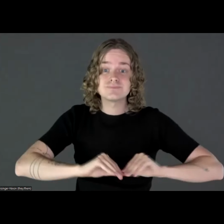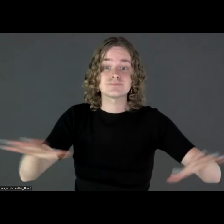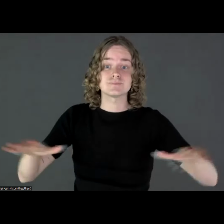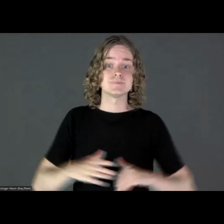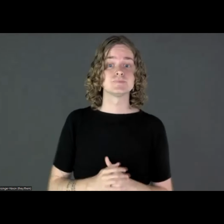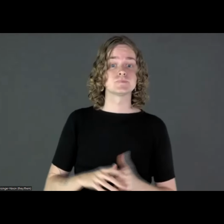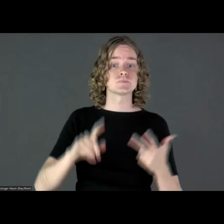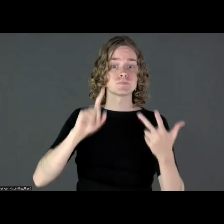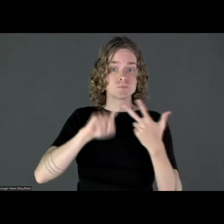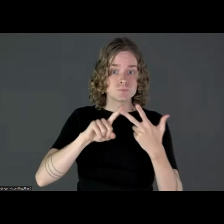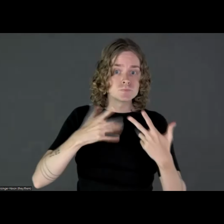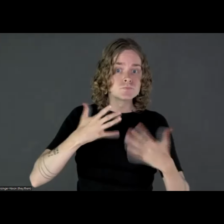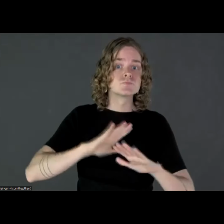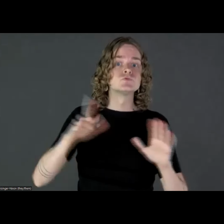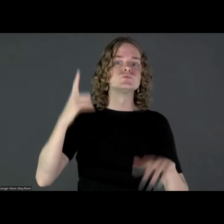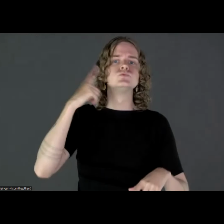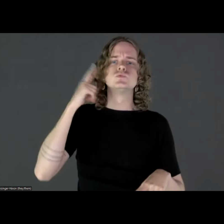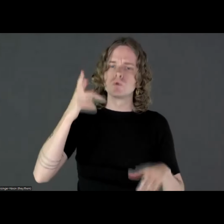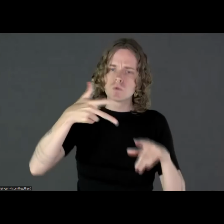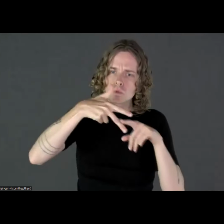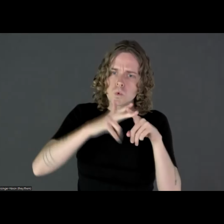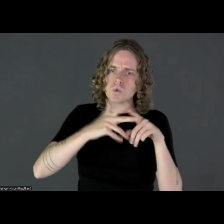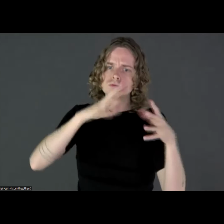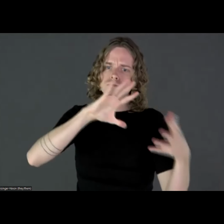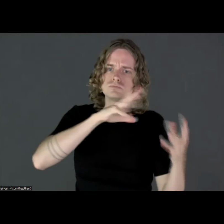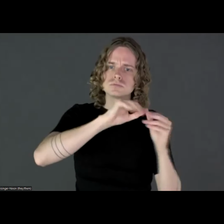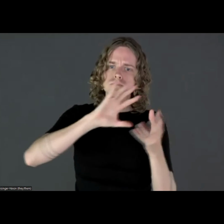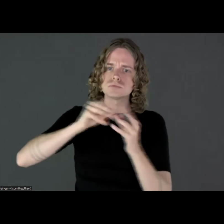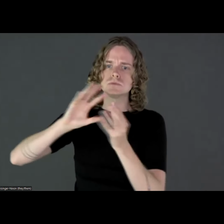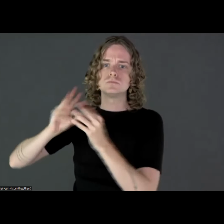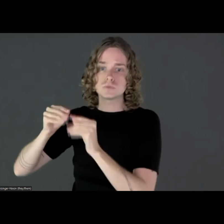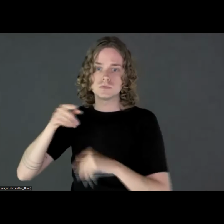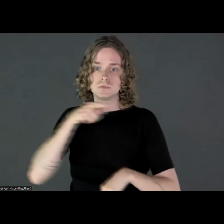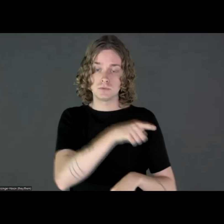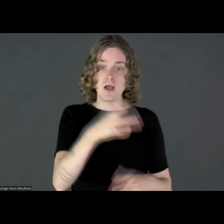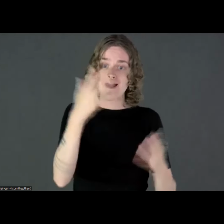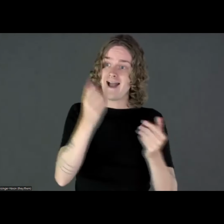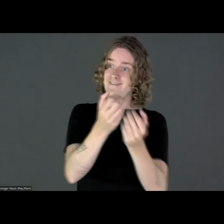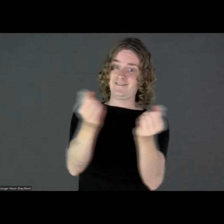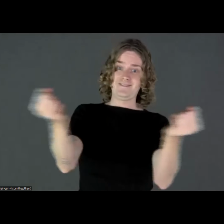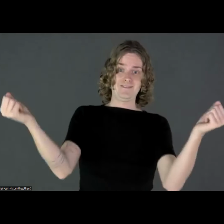been developed as we said, we have a lot of tools out there. But it is important that we, you know,